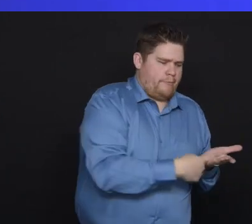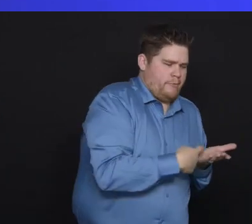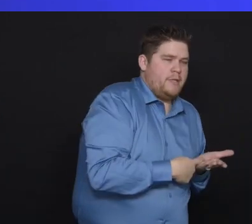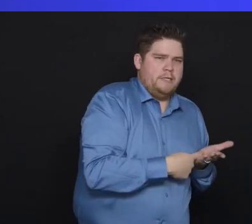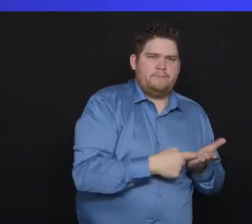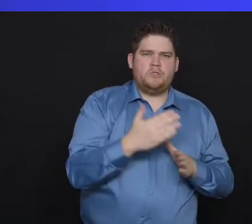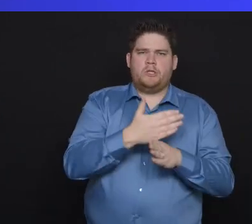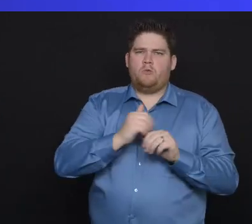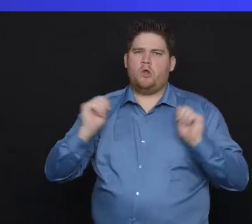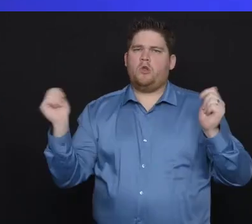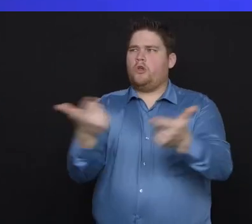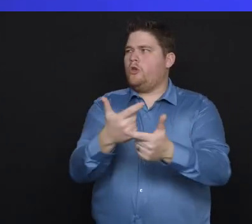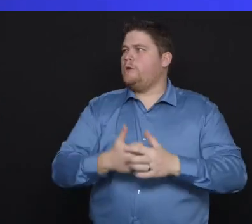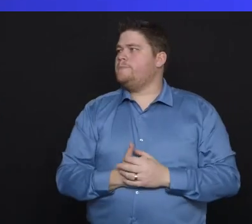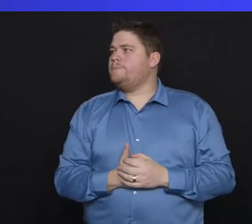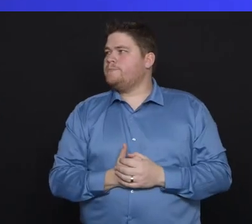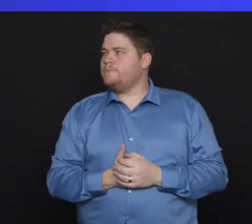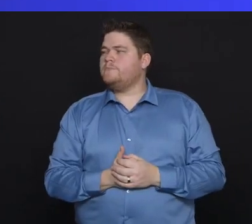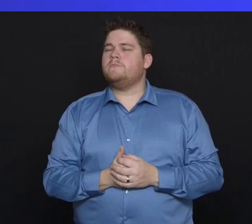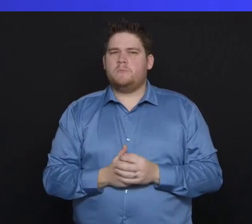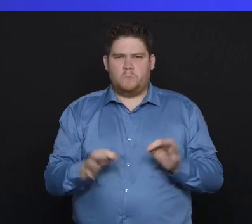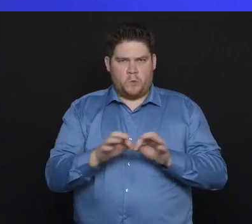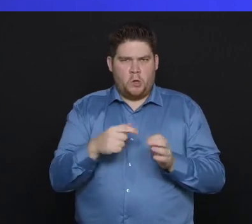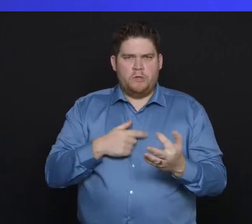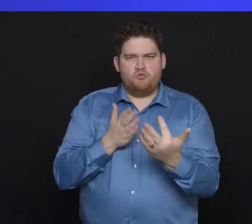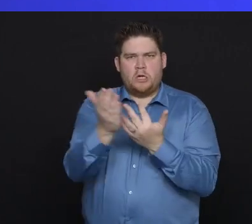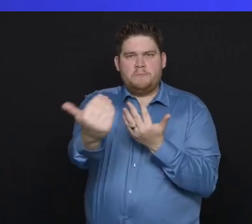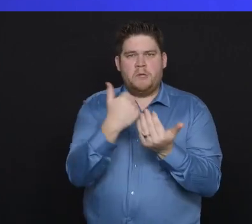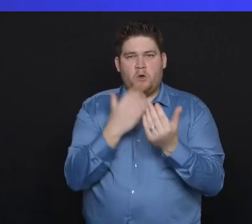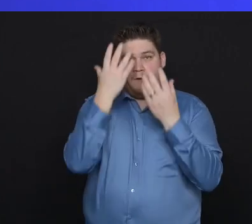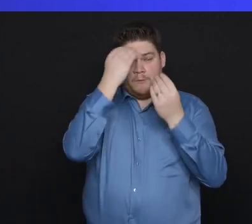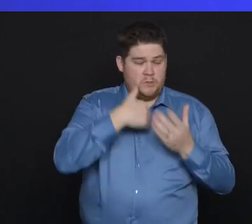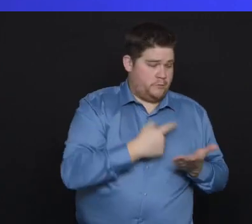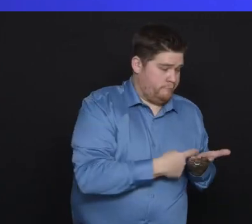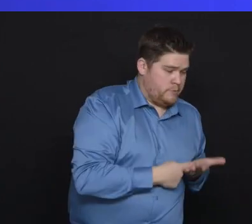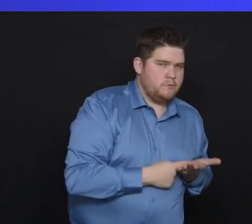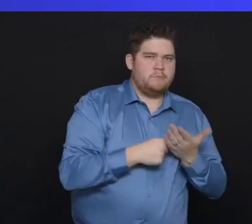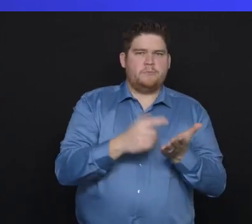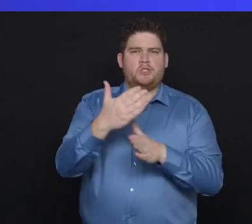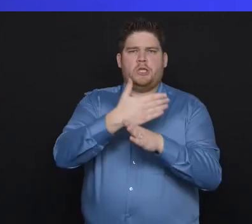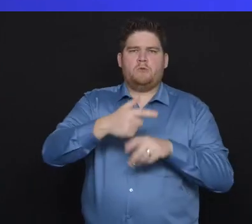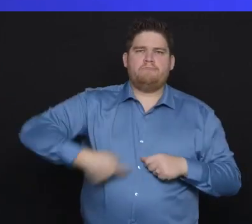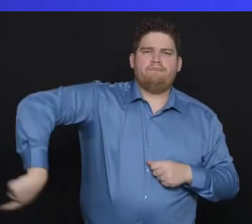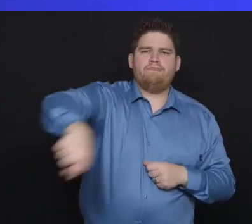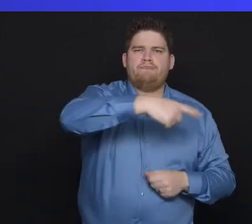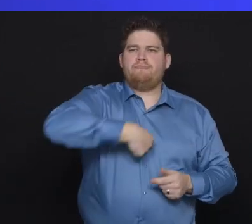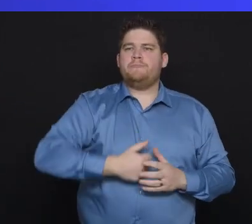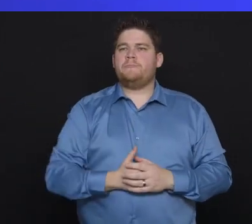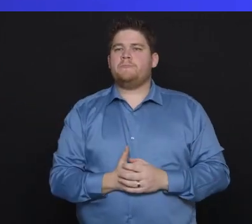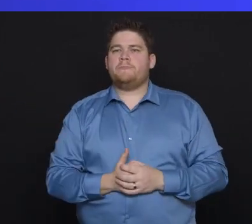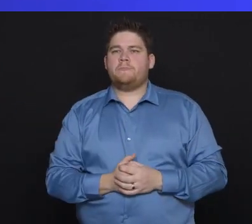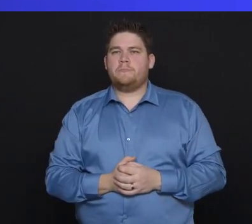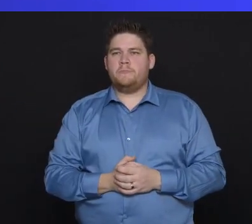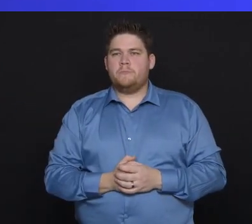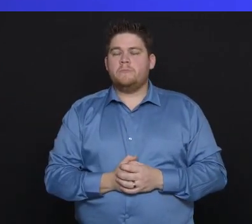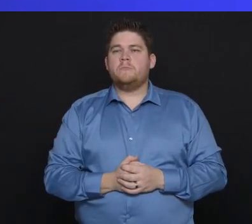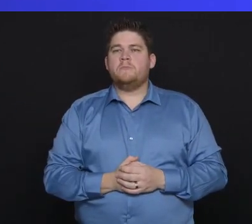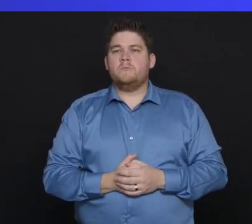in my lifetime, and I think, under the circumstances, particularly those who work in health care have operated as